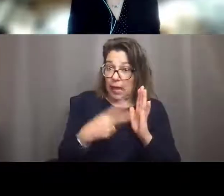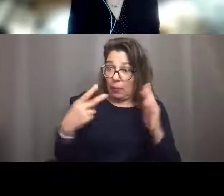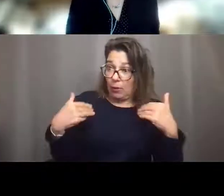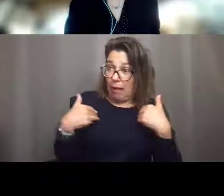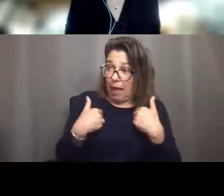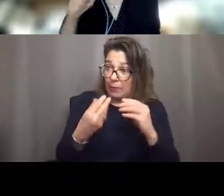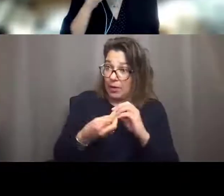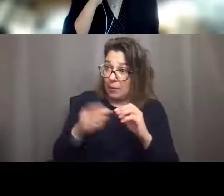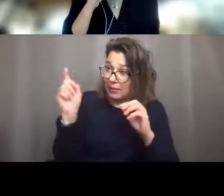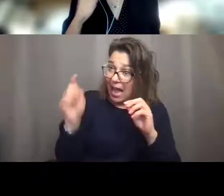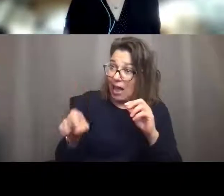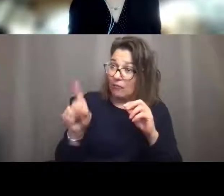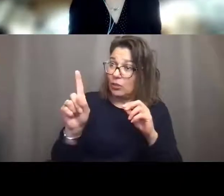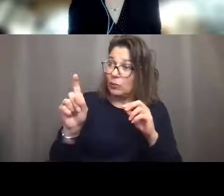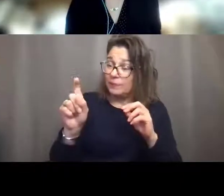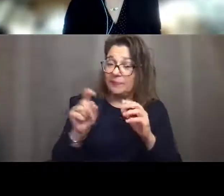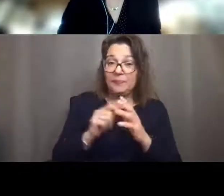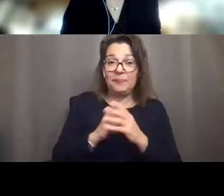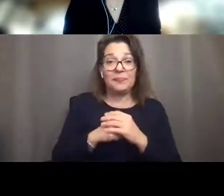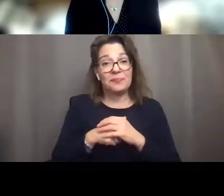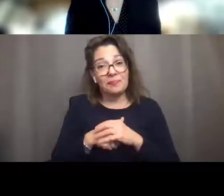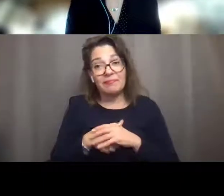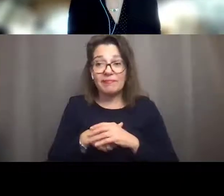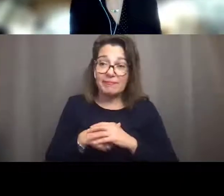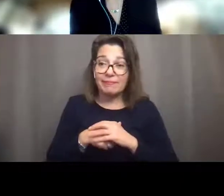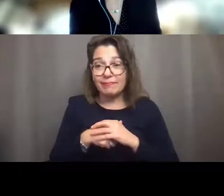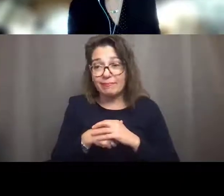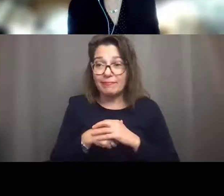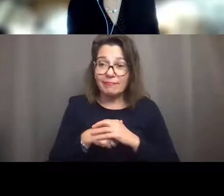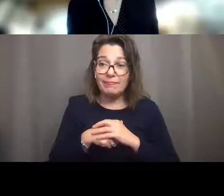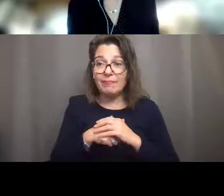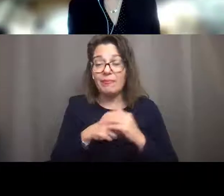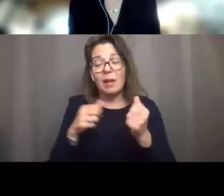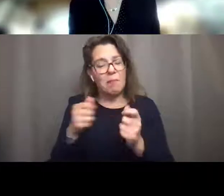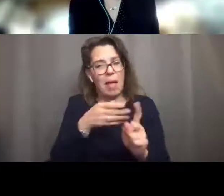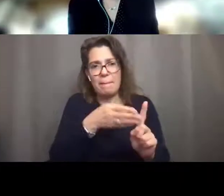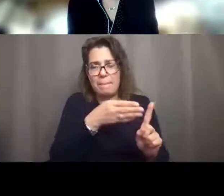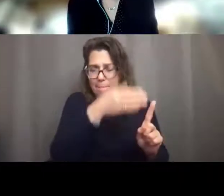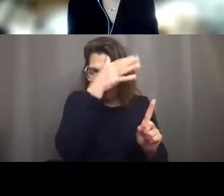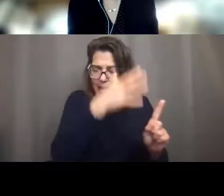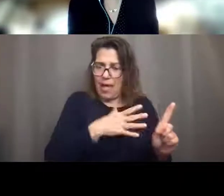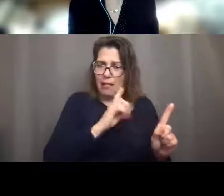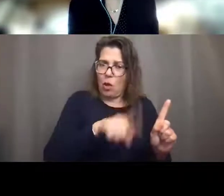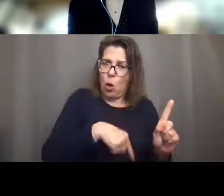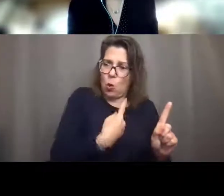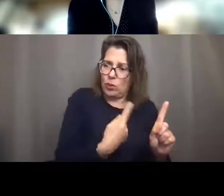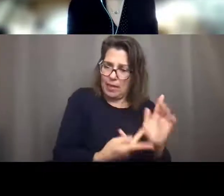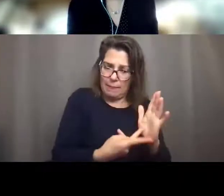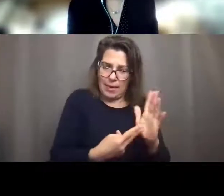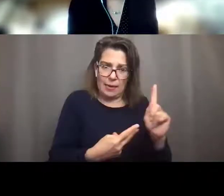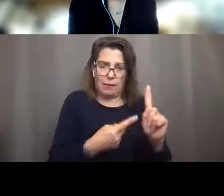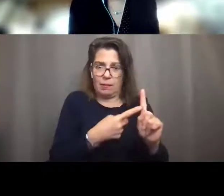So I was previously doing all my studies in male mice, and now do I need to have male and female?"